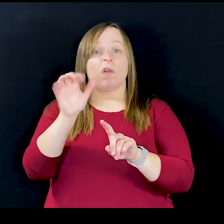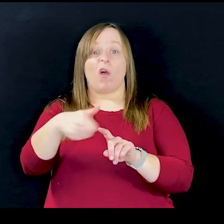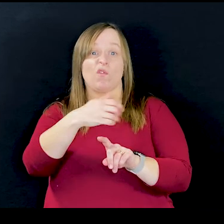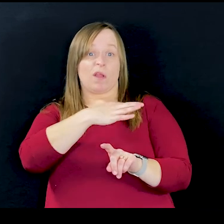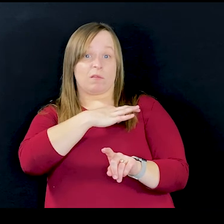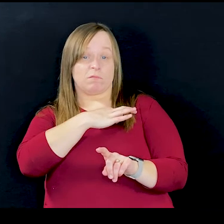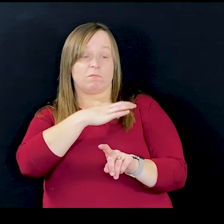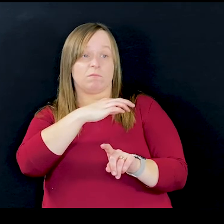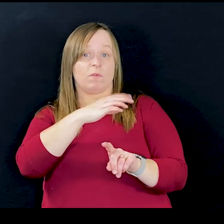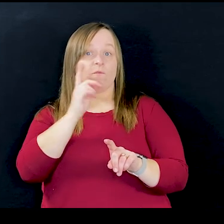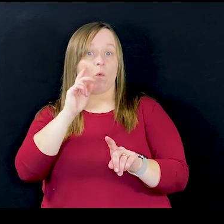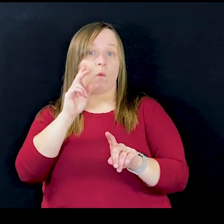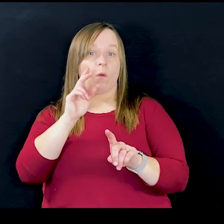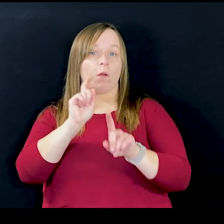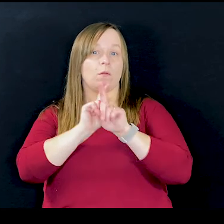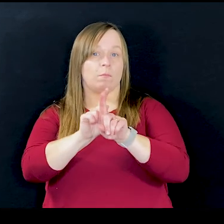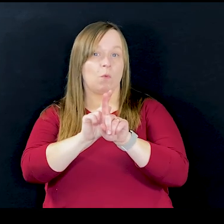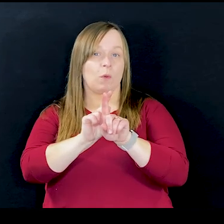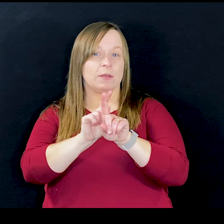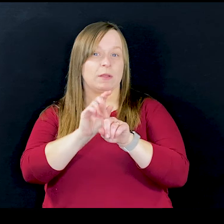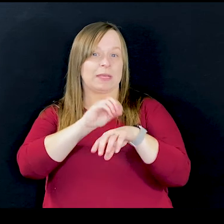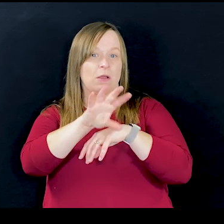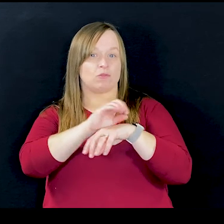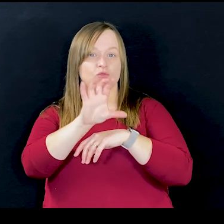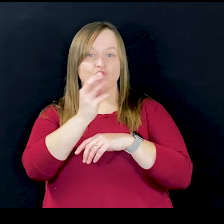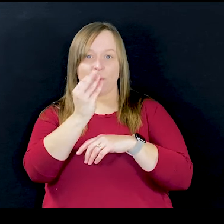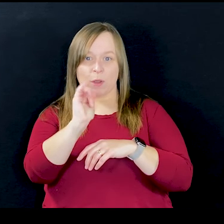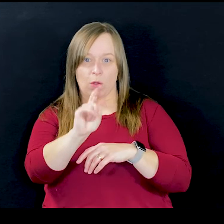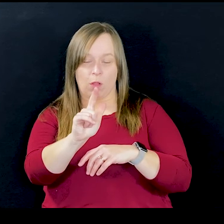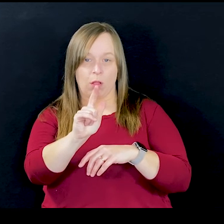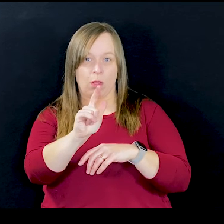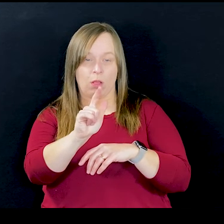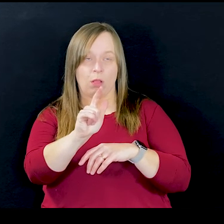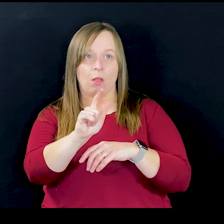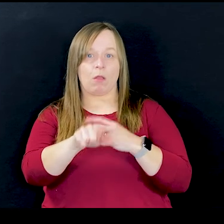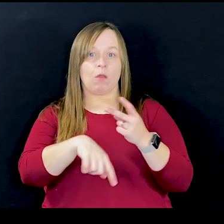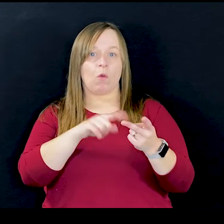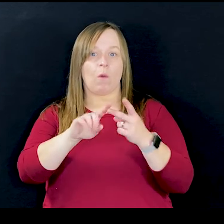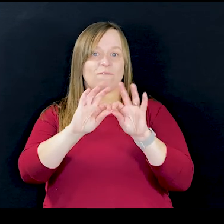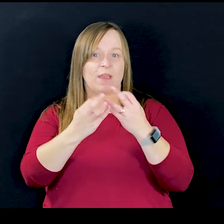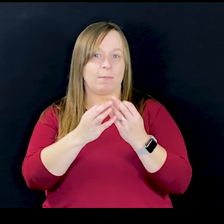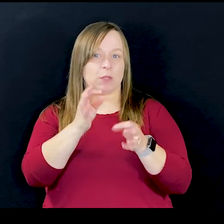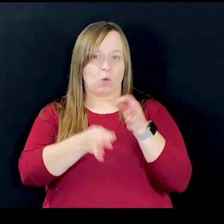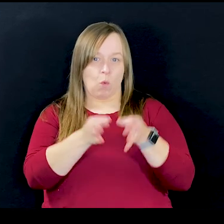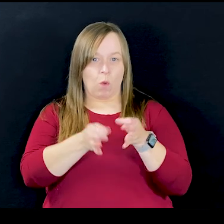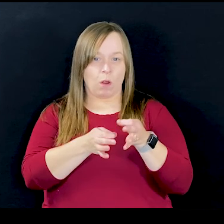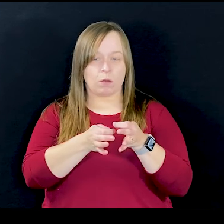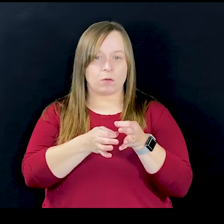eligible for appointed counsel say in a criminal matter or in a family court matter.